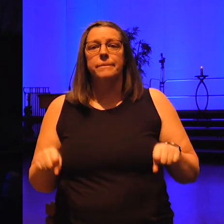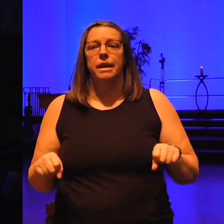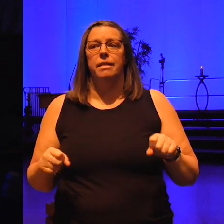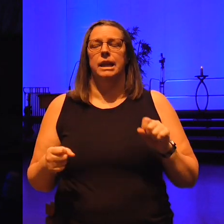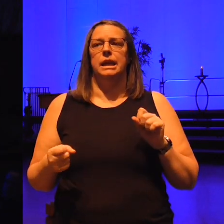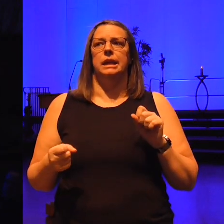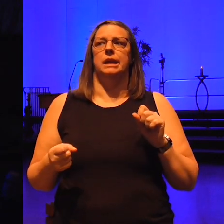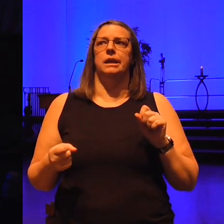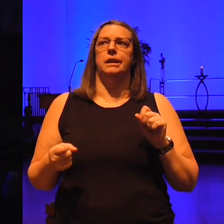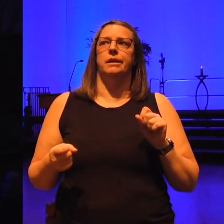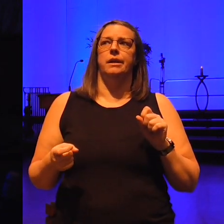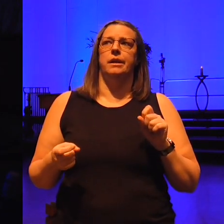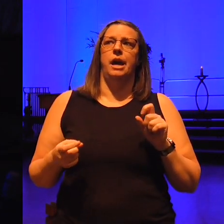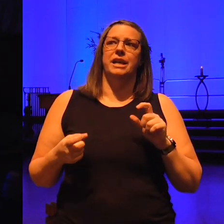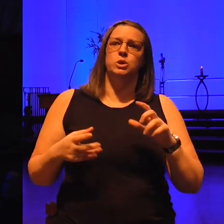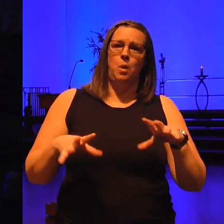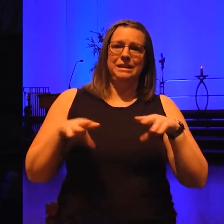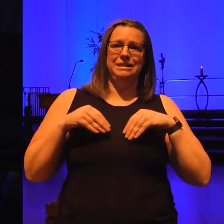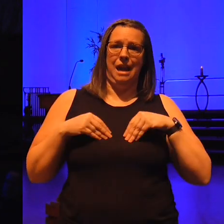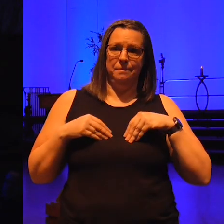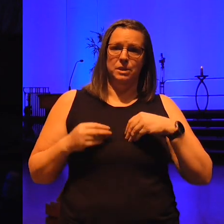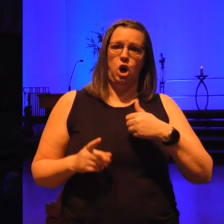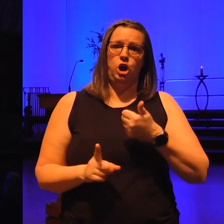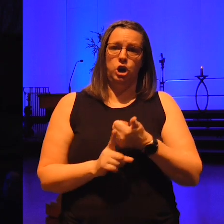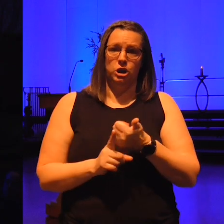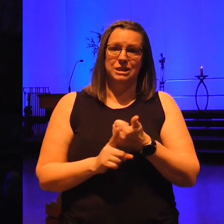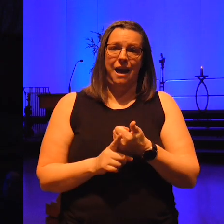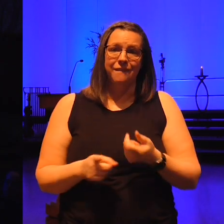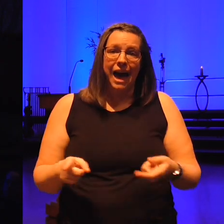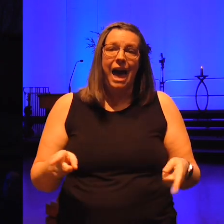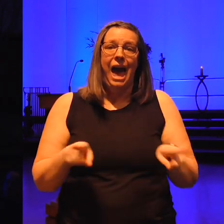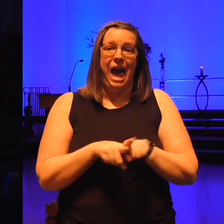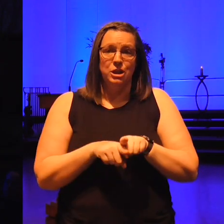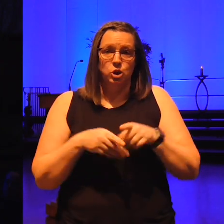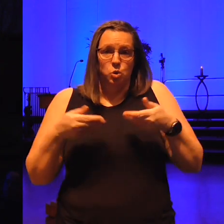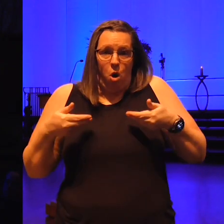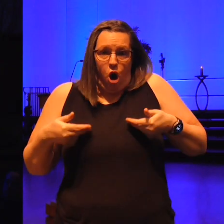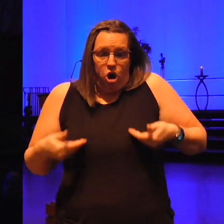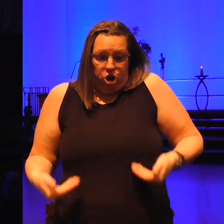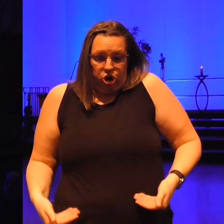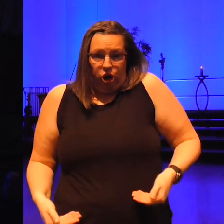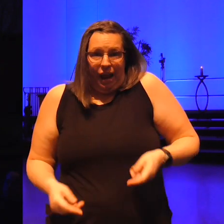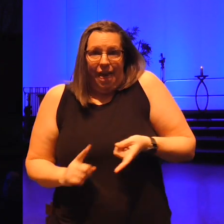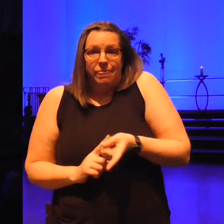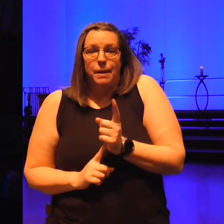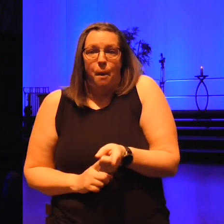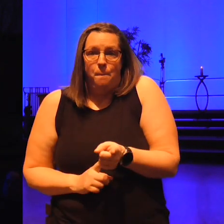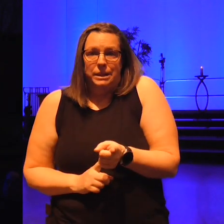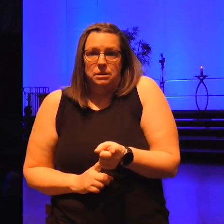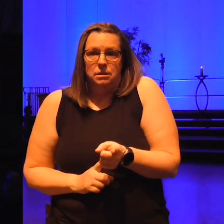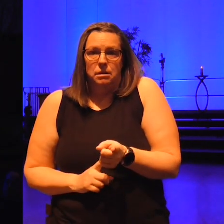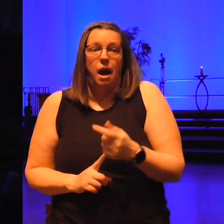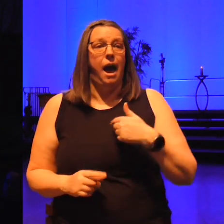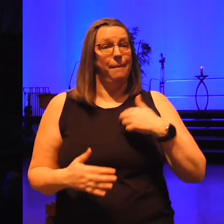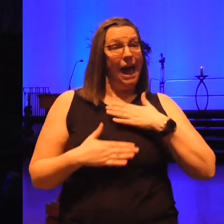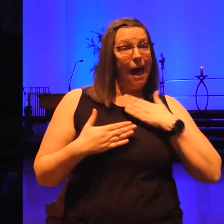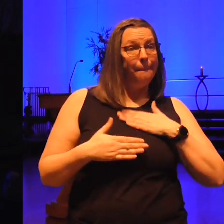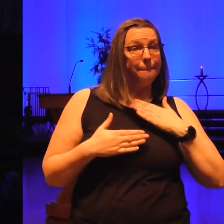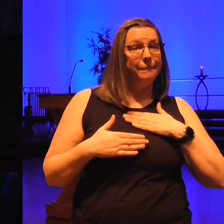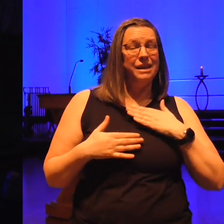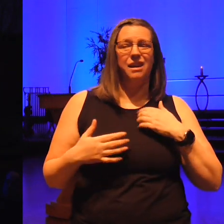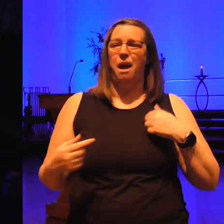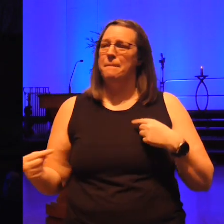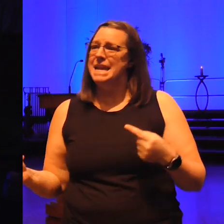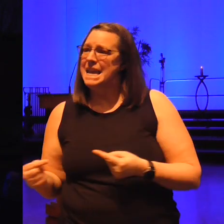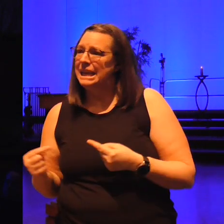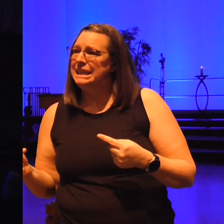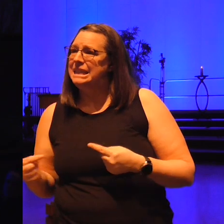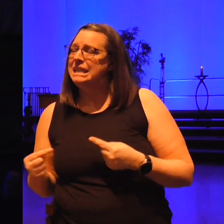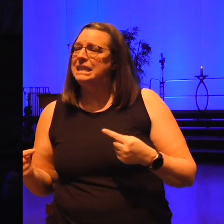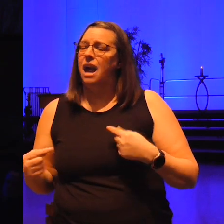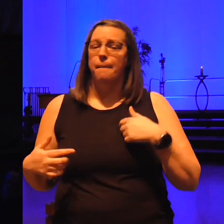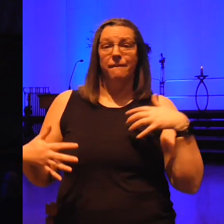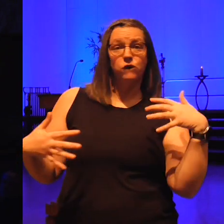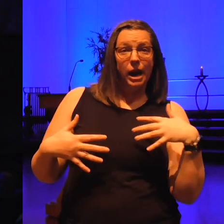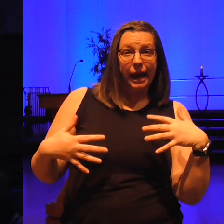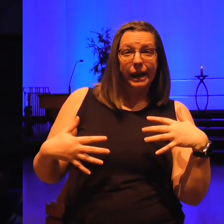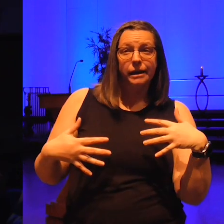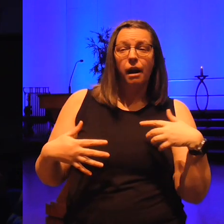accept you yourself as you are in this moment I'm happy I'm a speaking I'm afraid I'm hurting